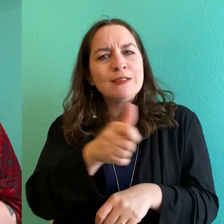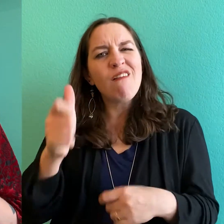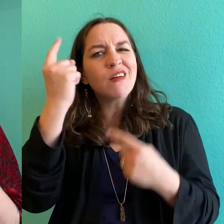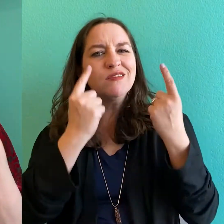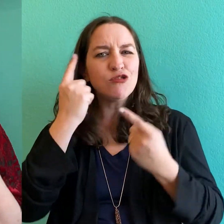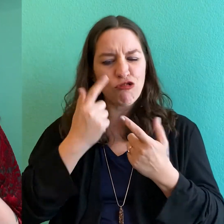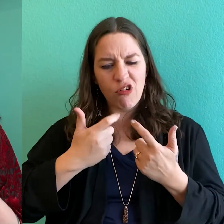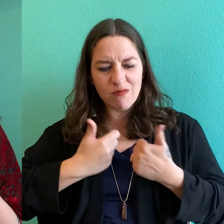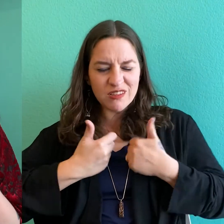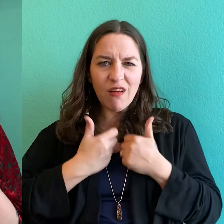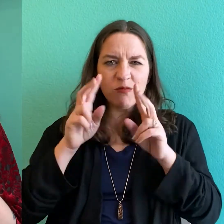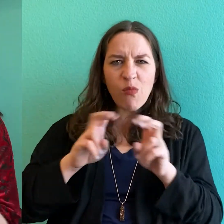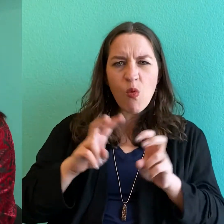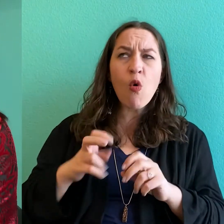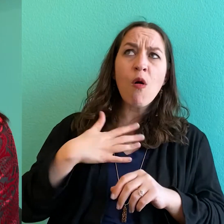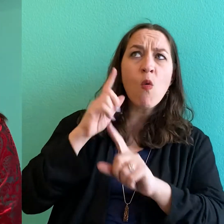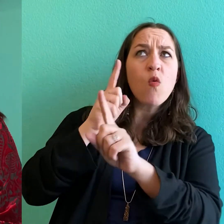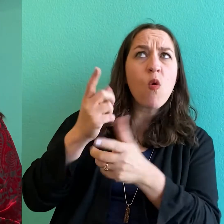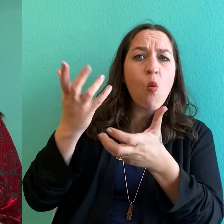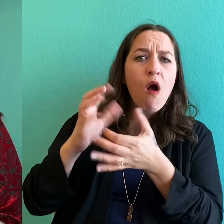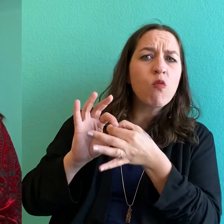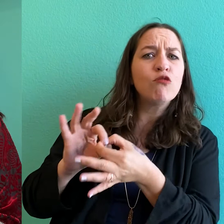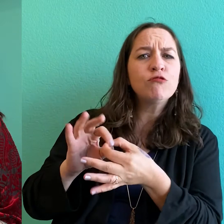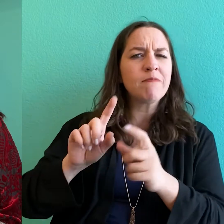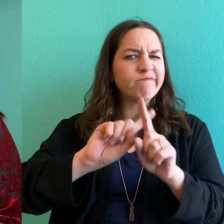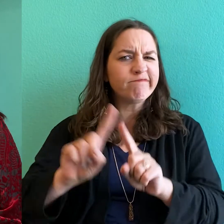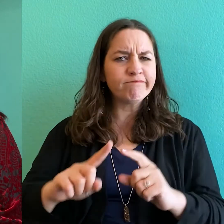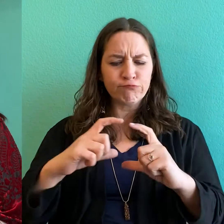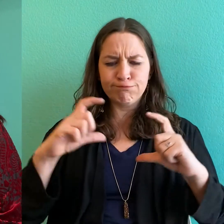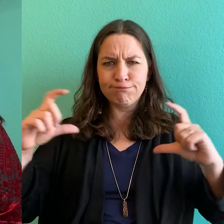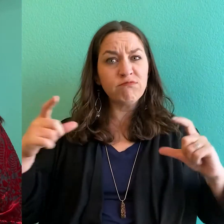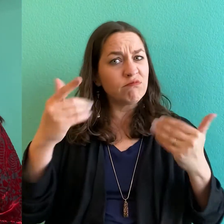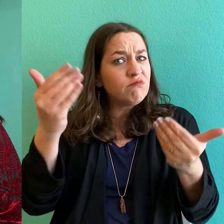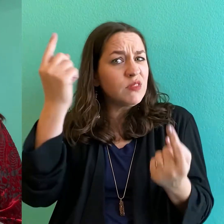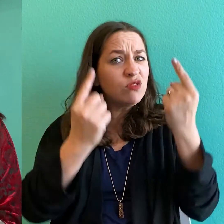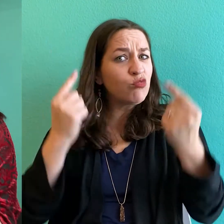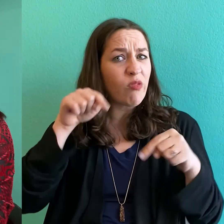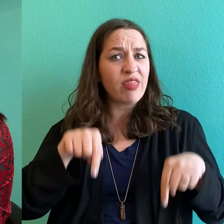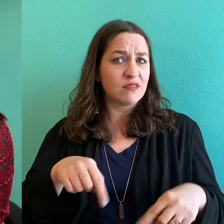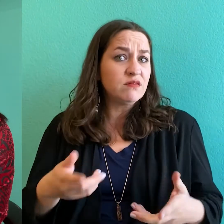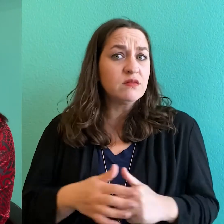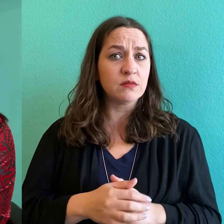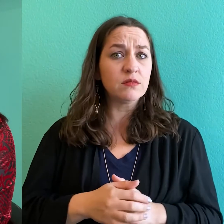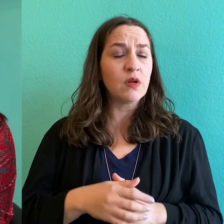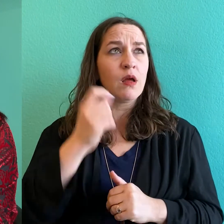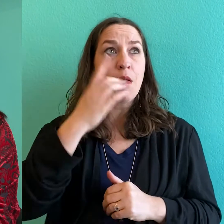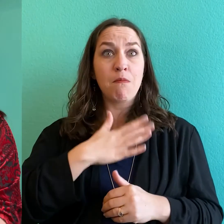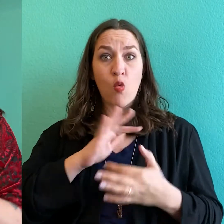But in your own exploration- your own understanding of what you want your life to look like - if you can think about your relationships